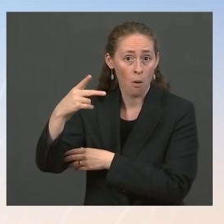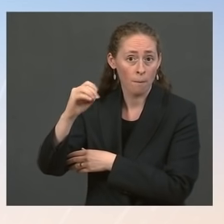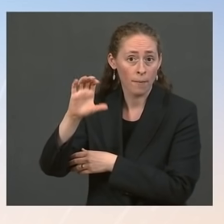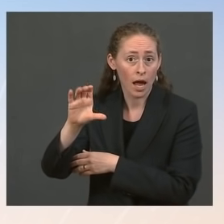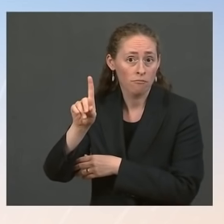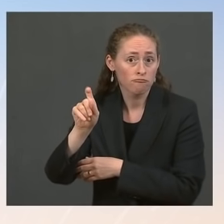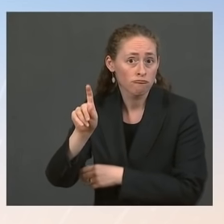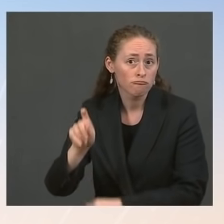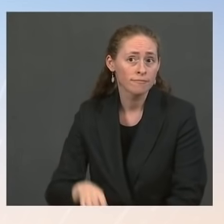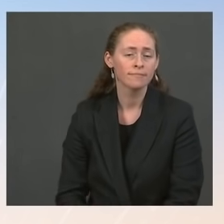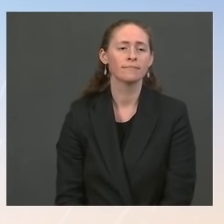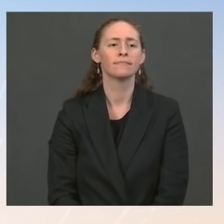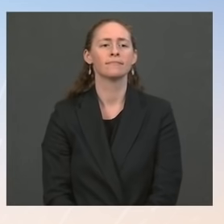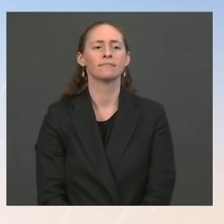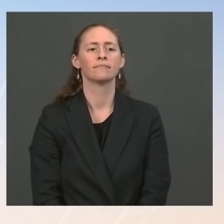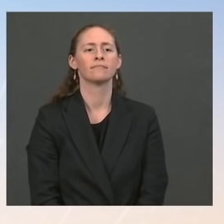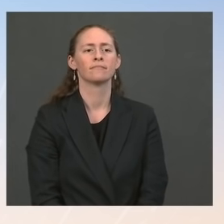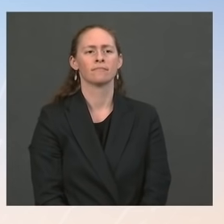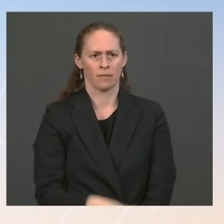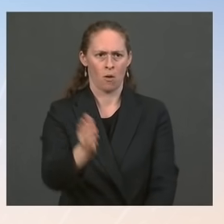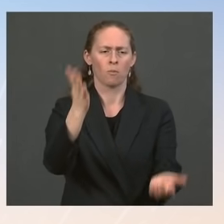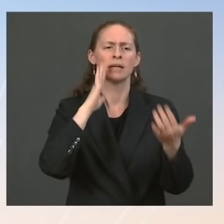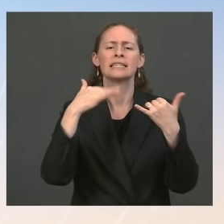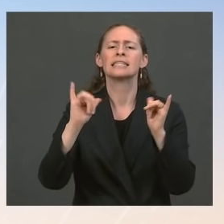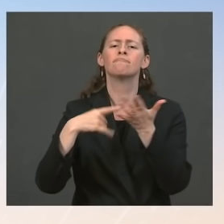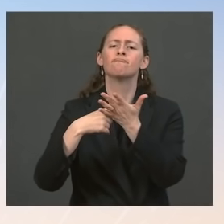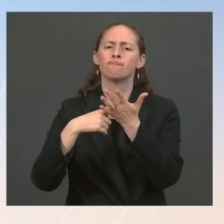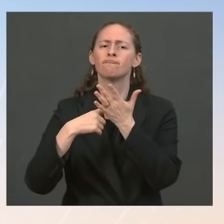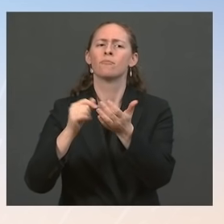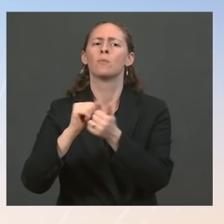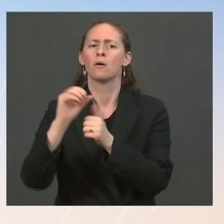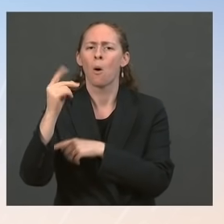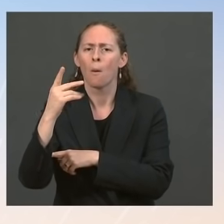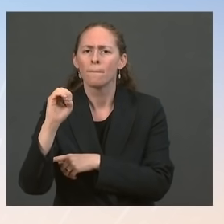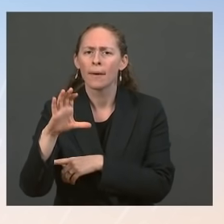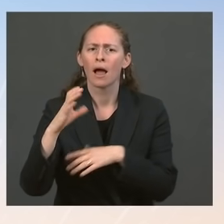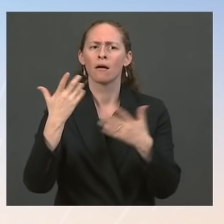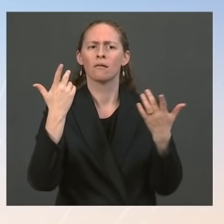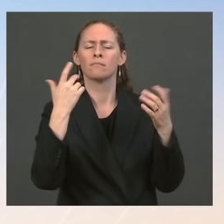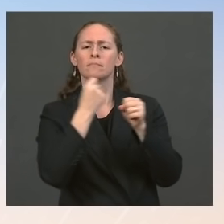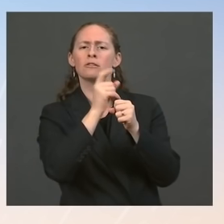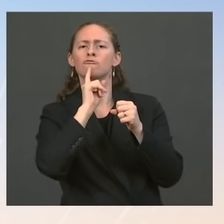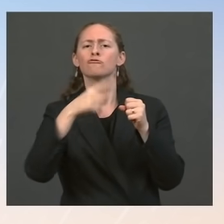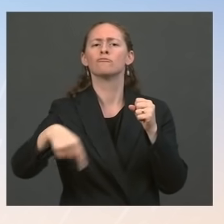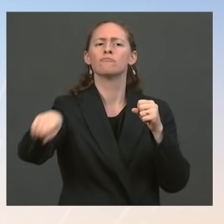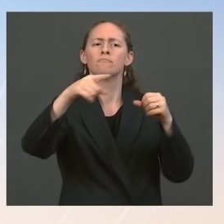on the importance of competitive markets and setting prices and doing more to support the recovery.